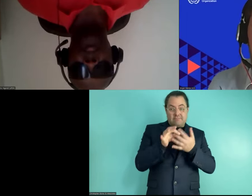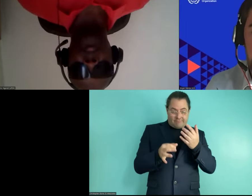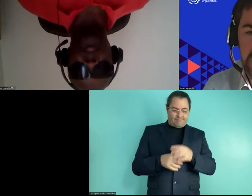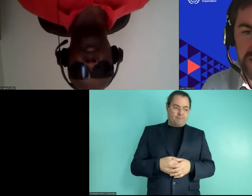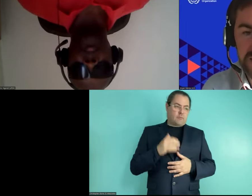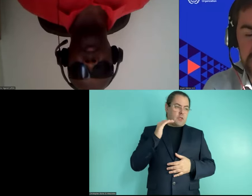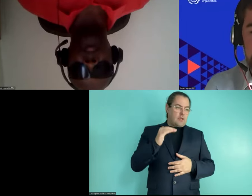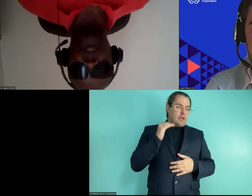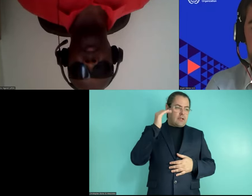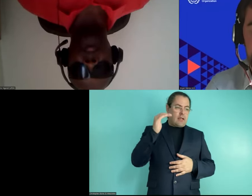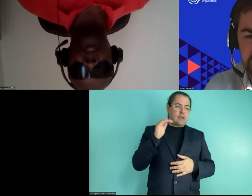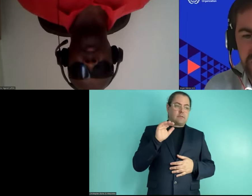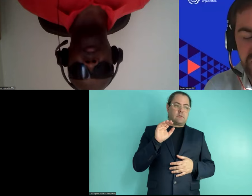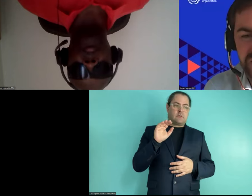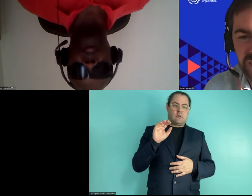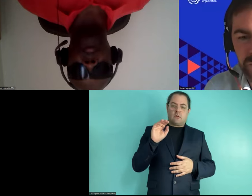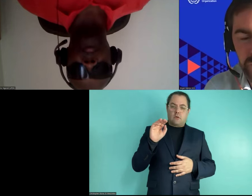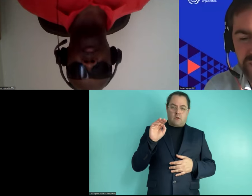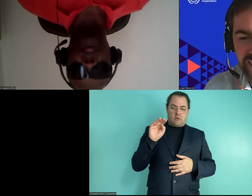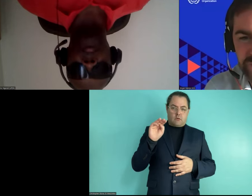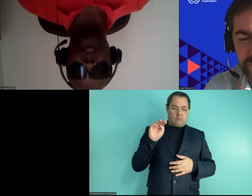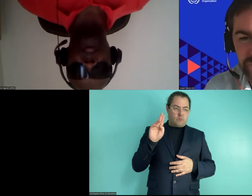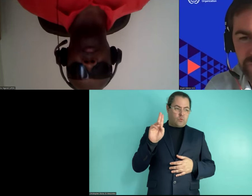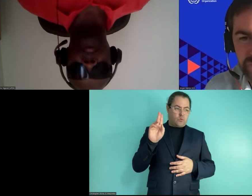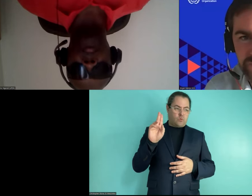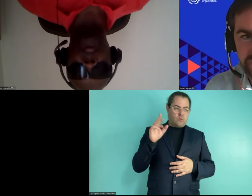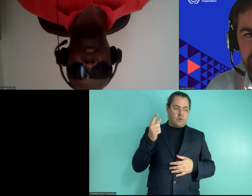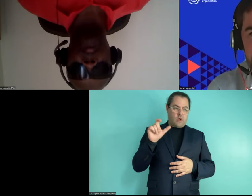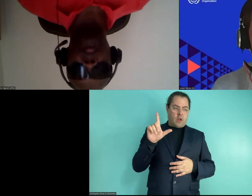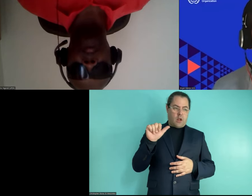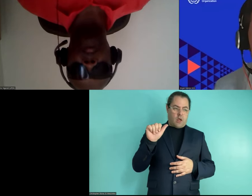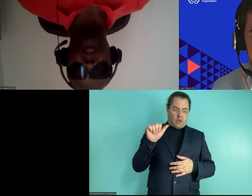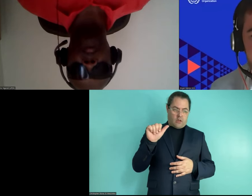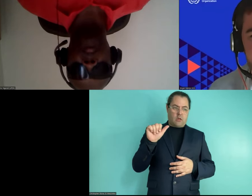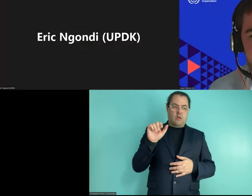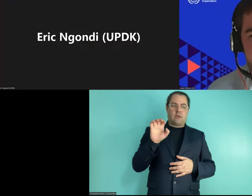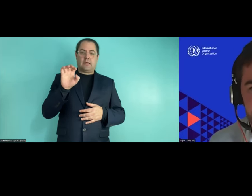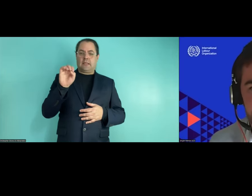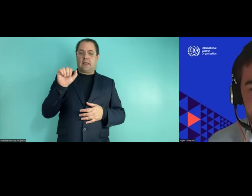one, one last sentence from your side. 16:50:41 I think I will just pick something